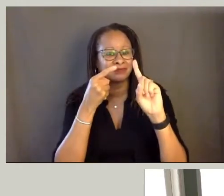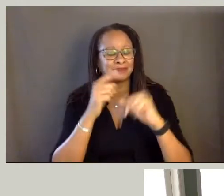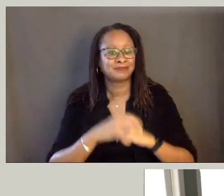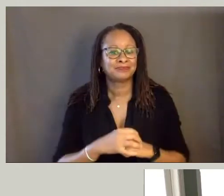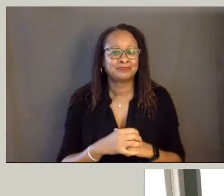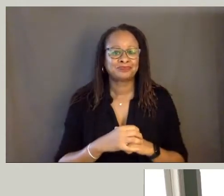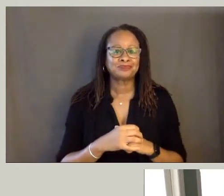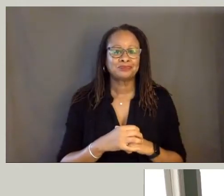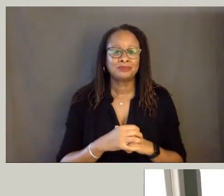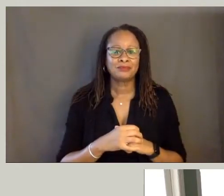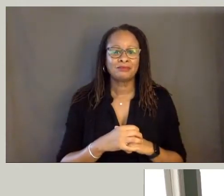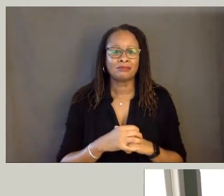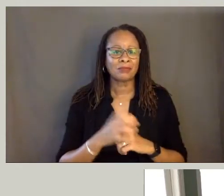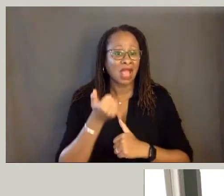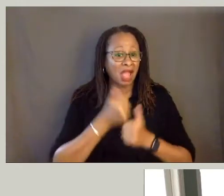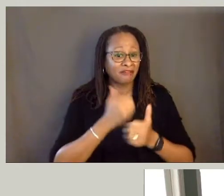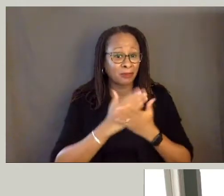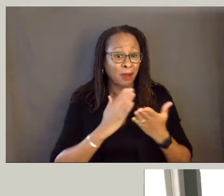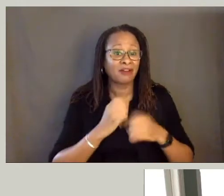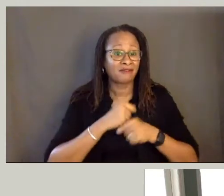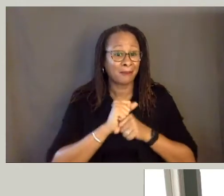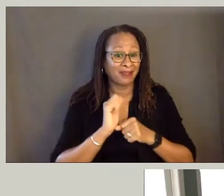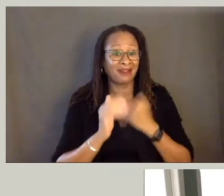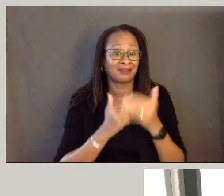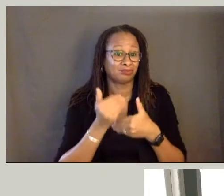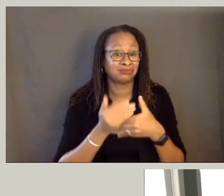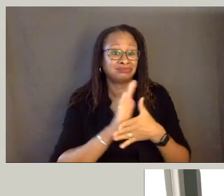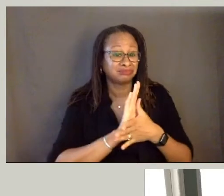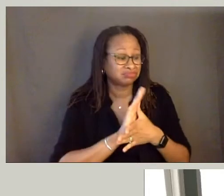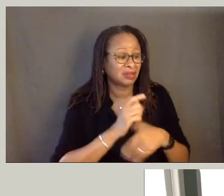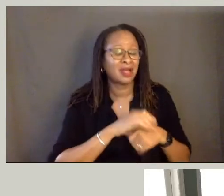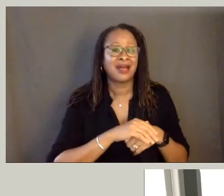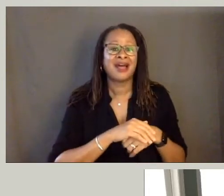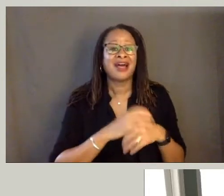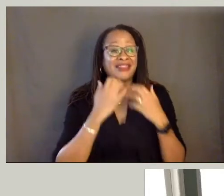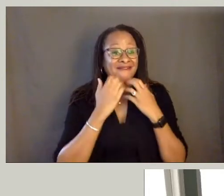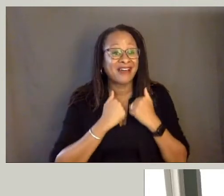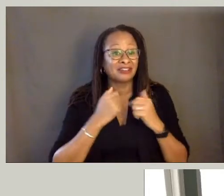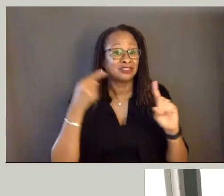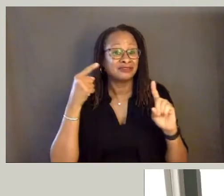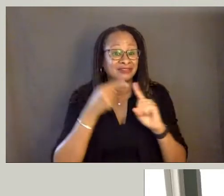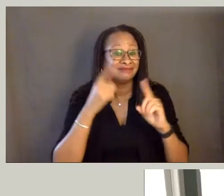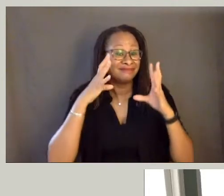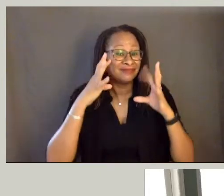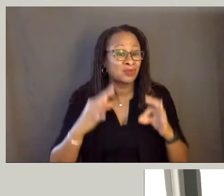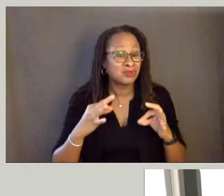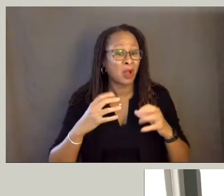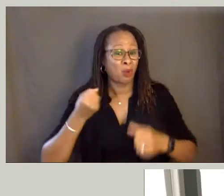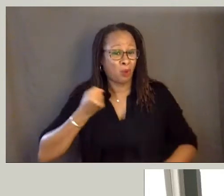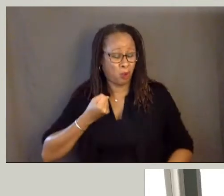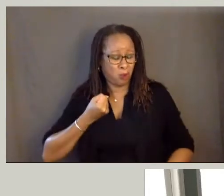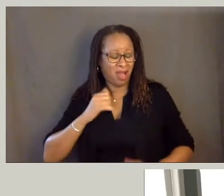But every step of making "Disclosure", the values and intentions we held onto was the radical transformation